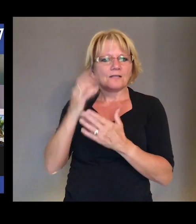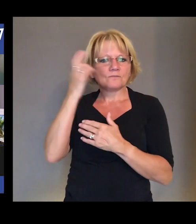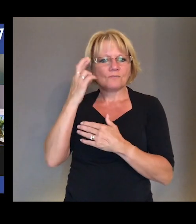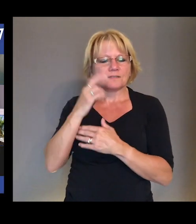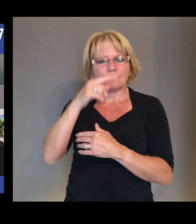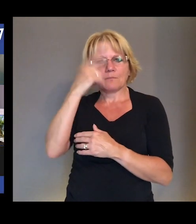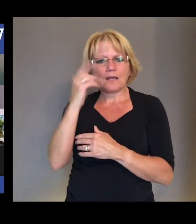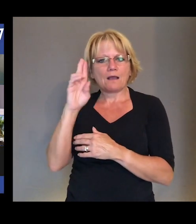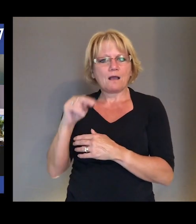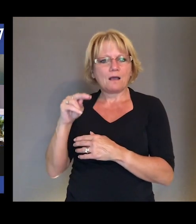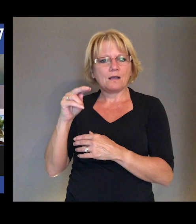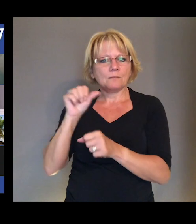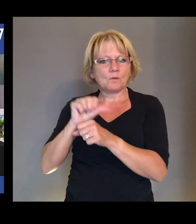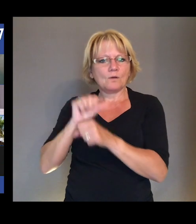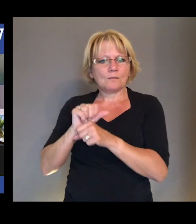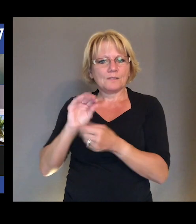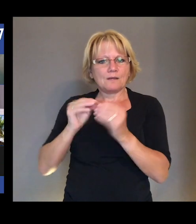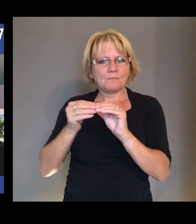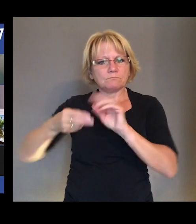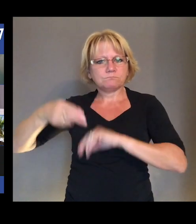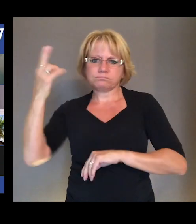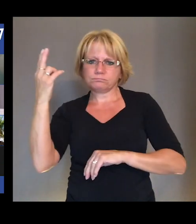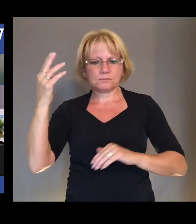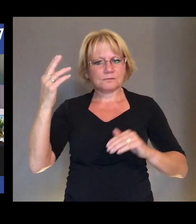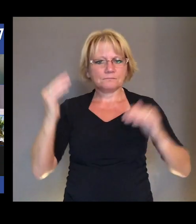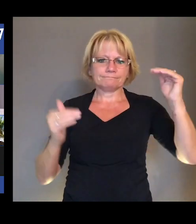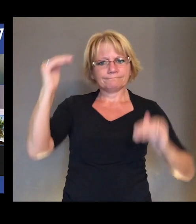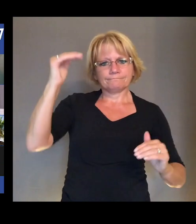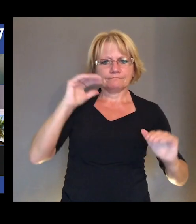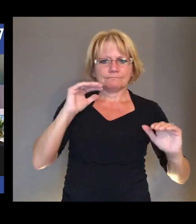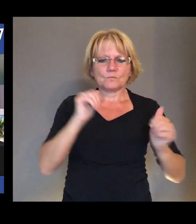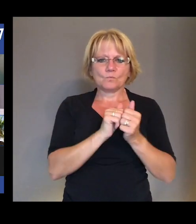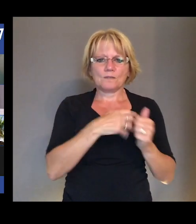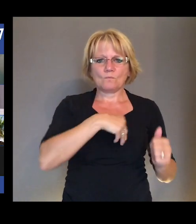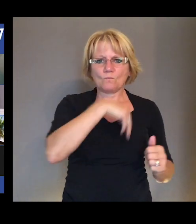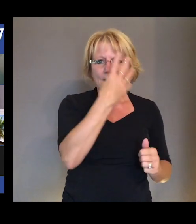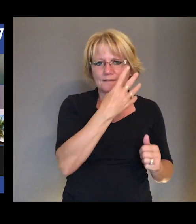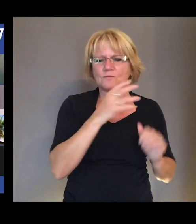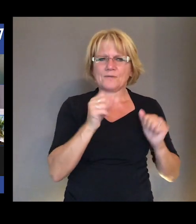the black unemployment rate is twice the rate of white unemployment. Even among college graduates today,